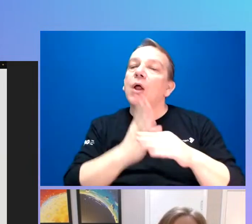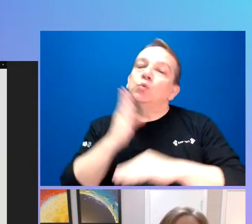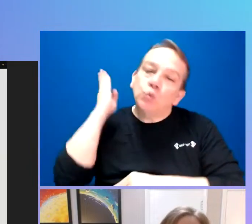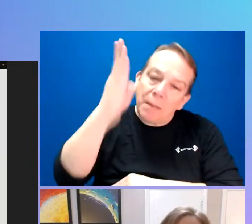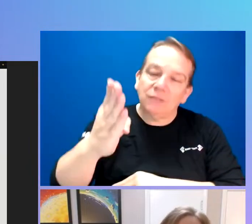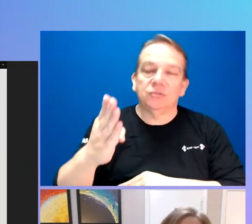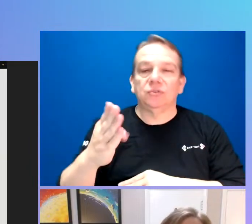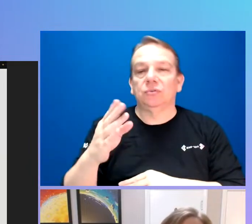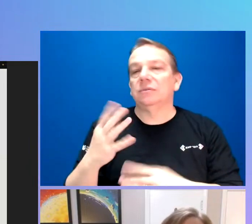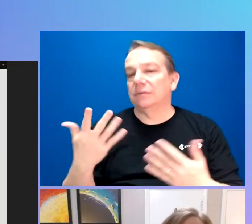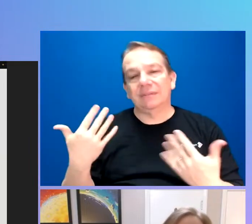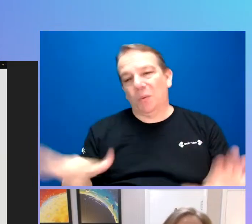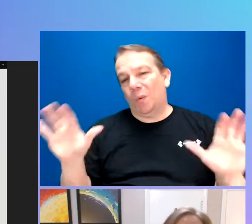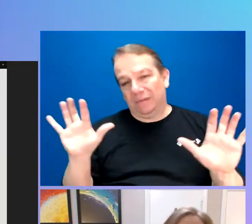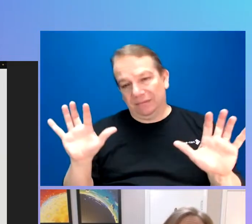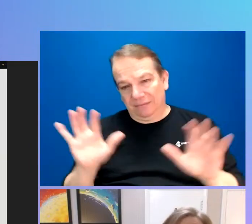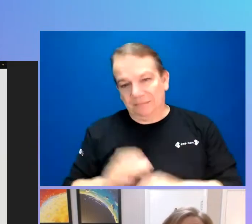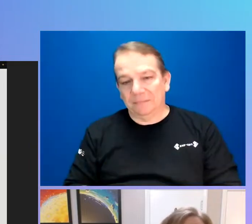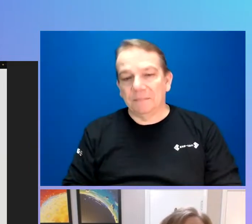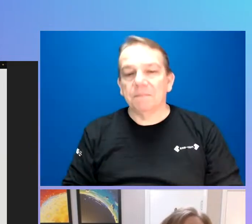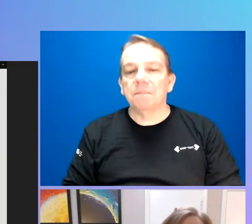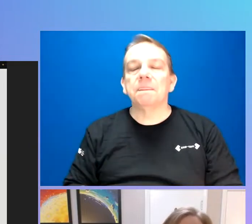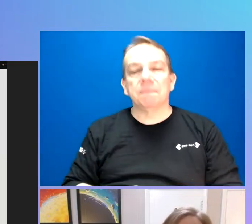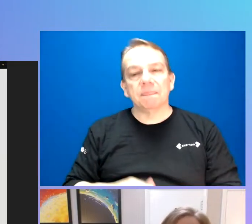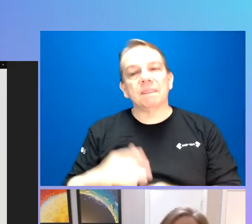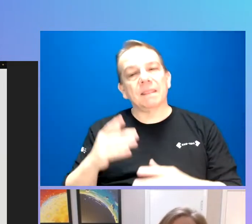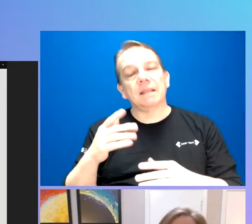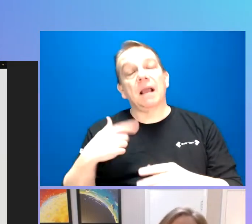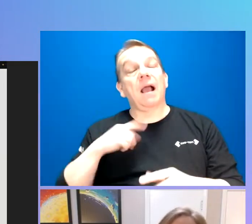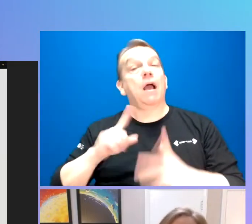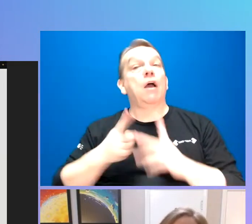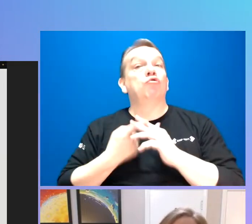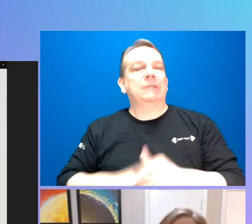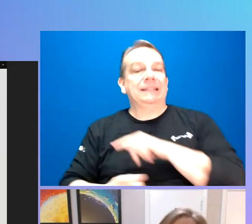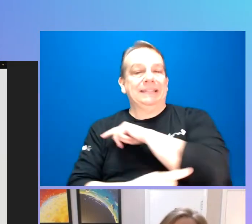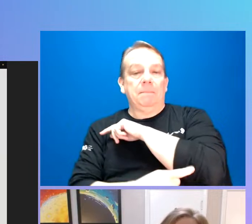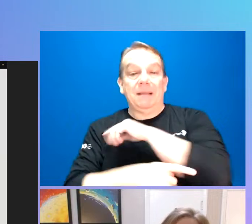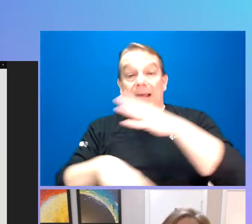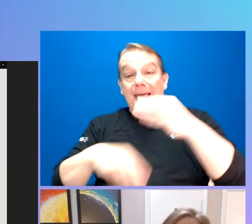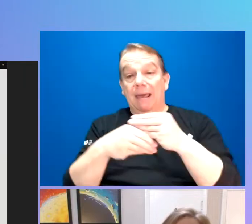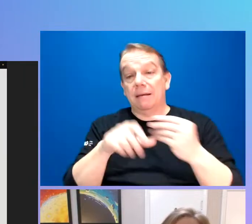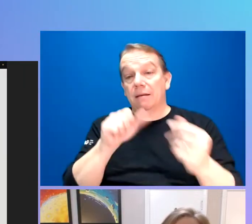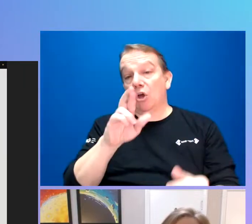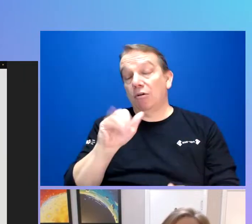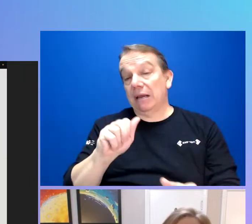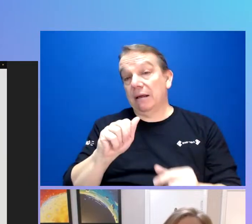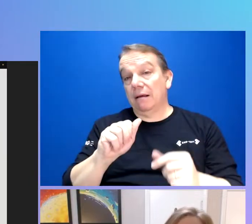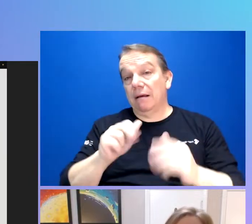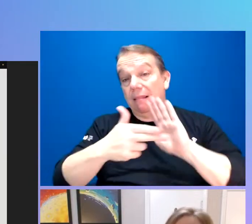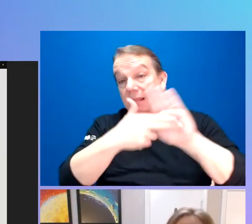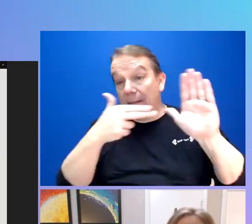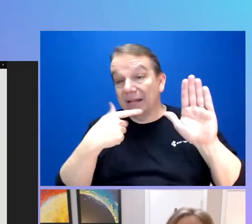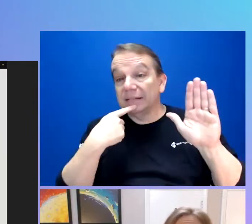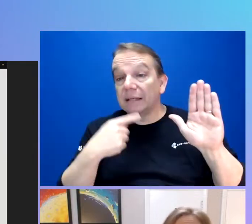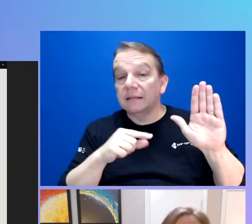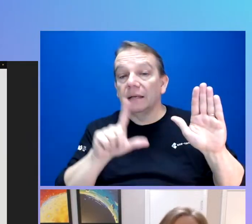control. I might originally have been tempted to add an Aria label name to the switch that